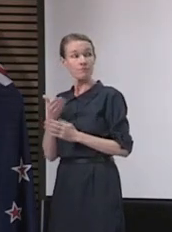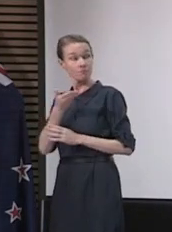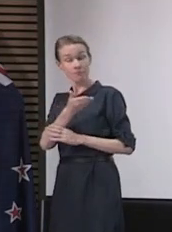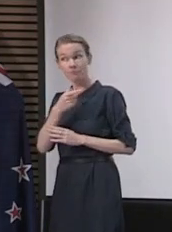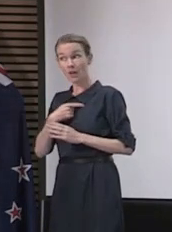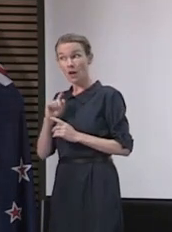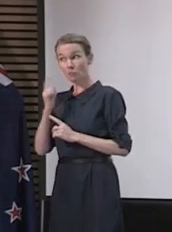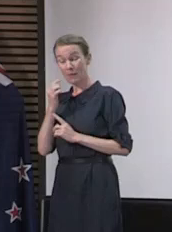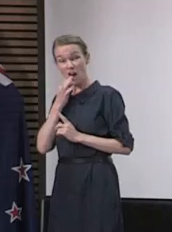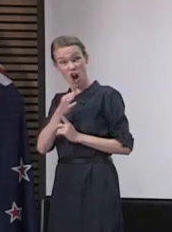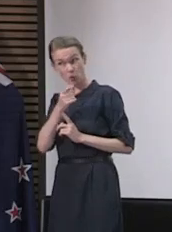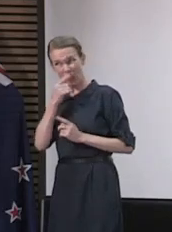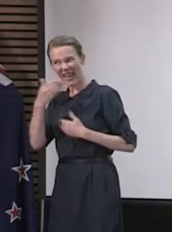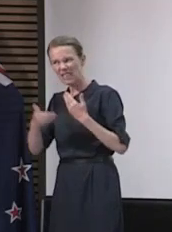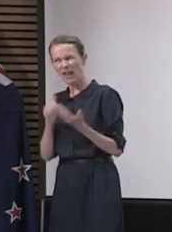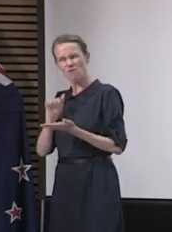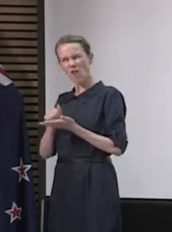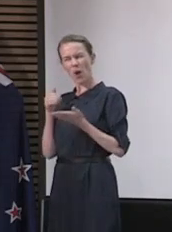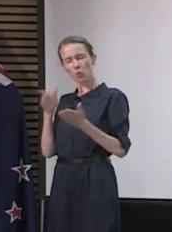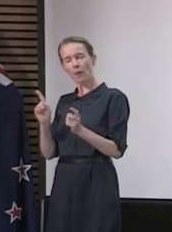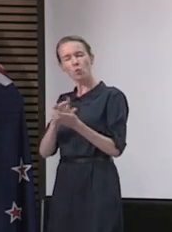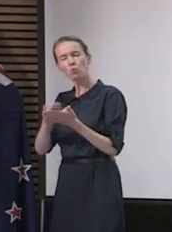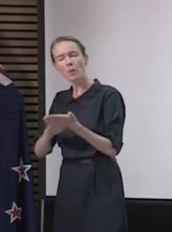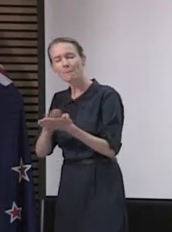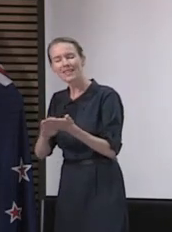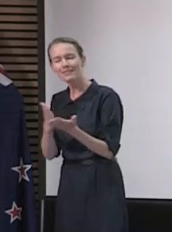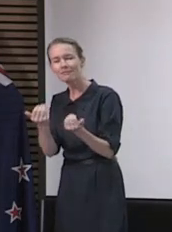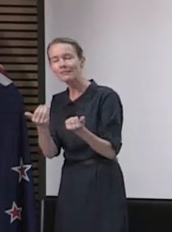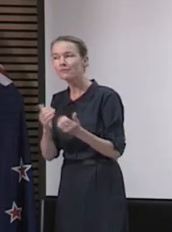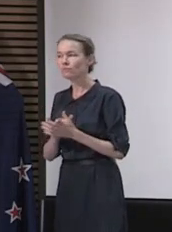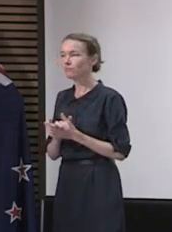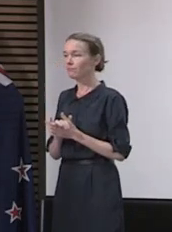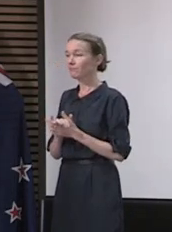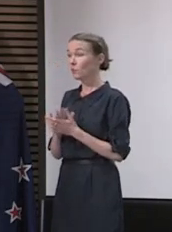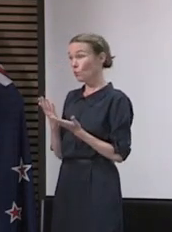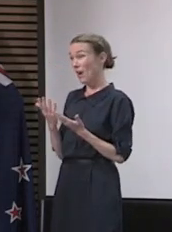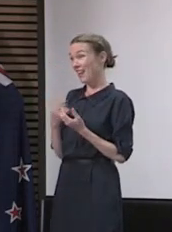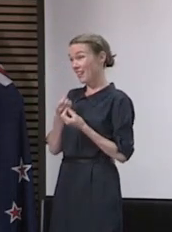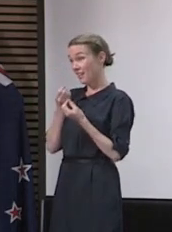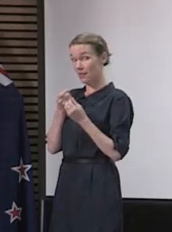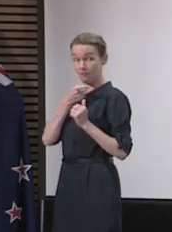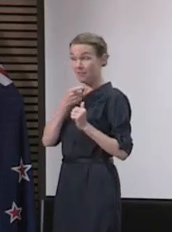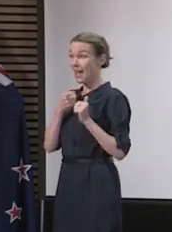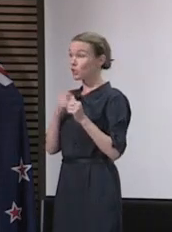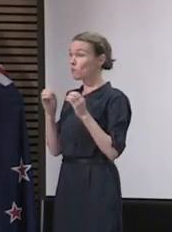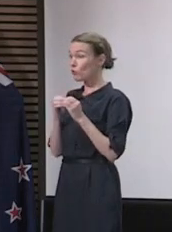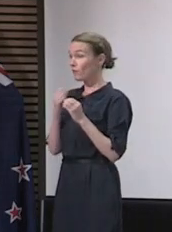possible advantages. Would you mind expanding on the correct use and disadvantages of use as well? Well,